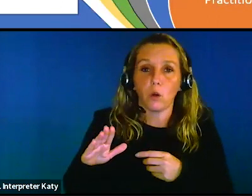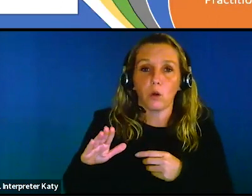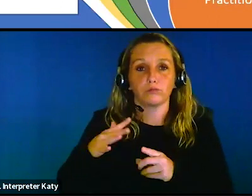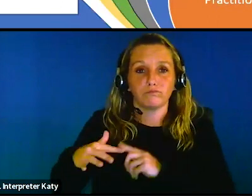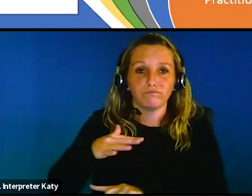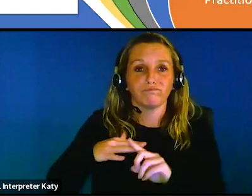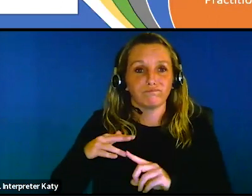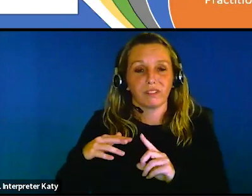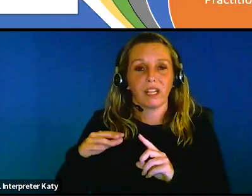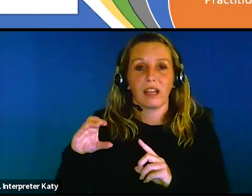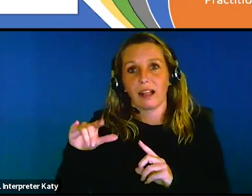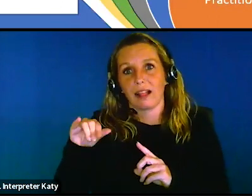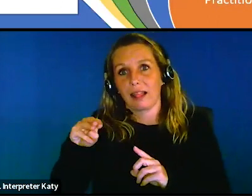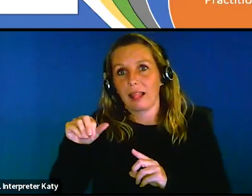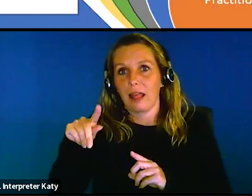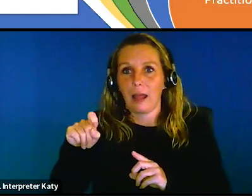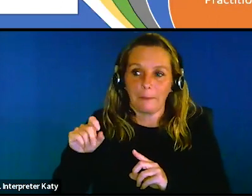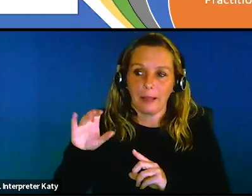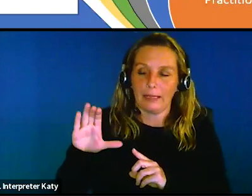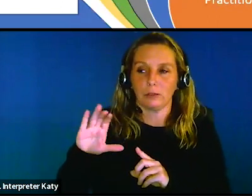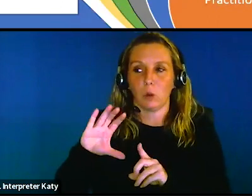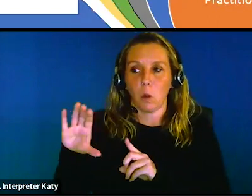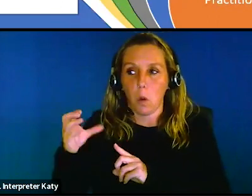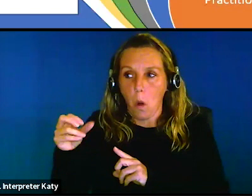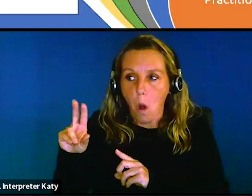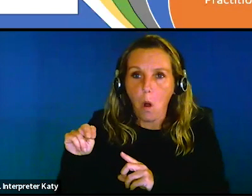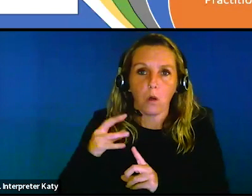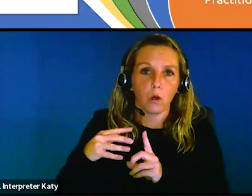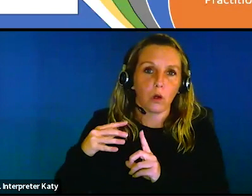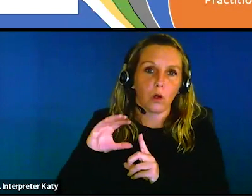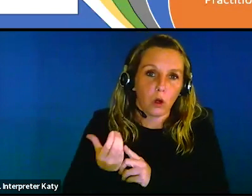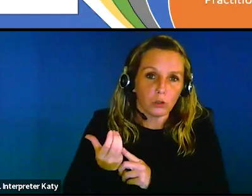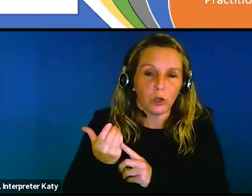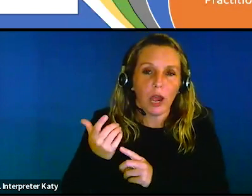and how that intersects with the client and the client in a network